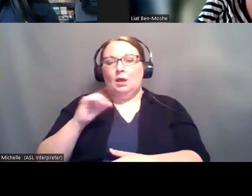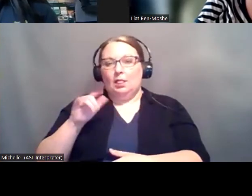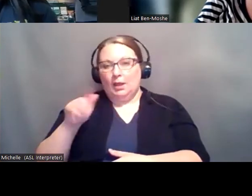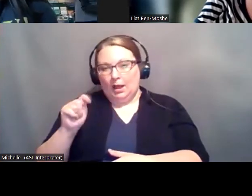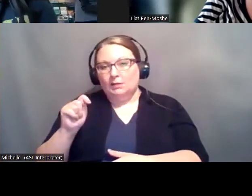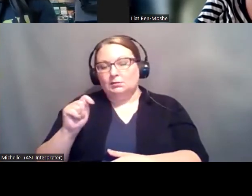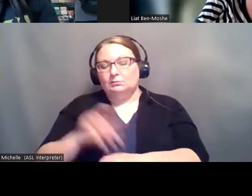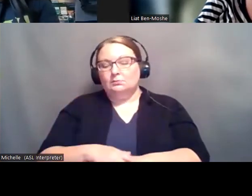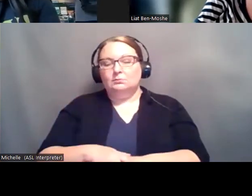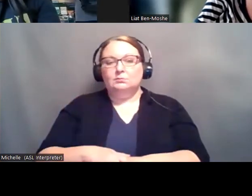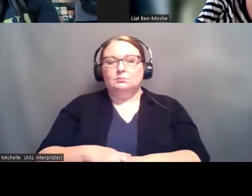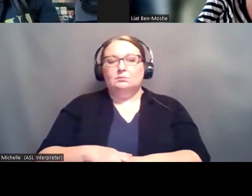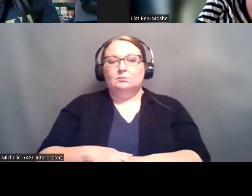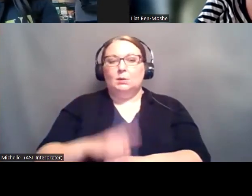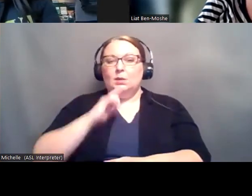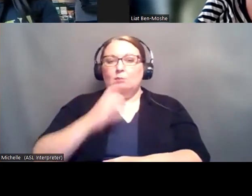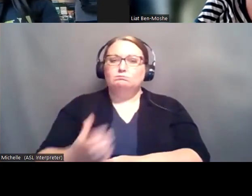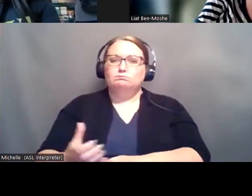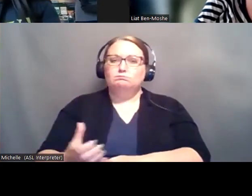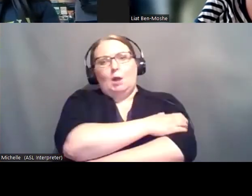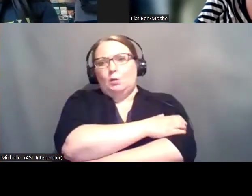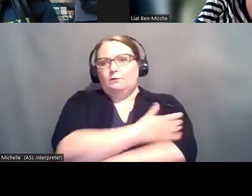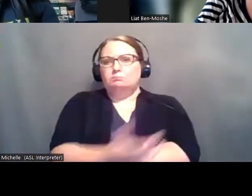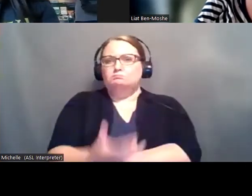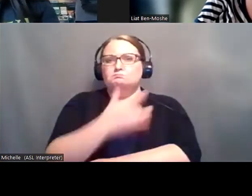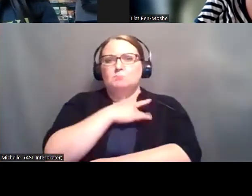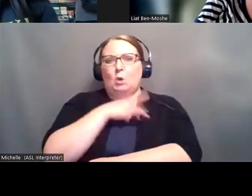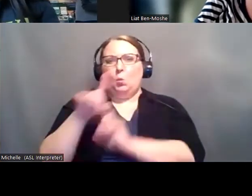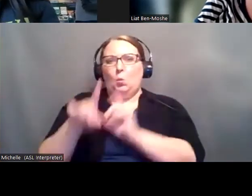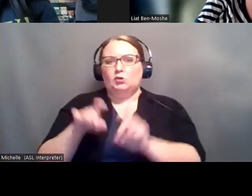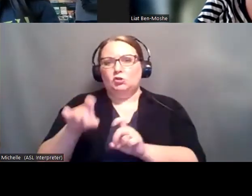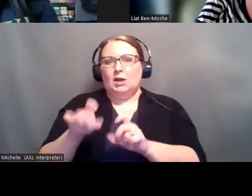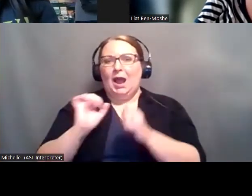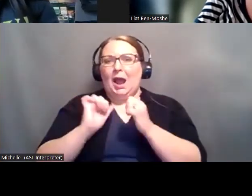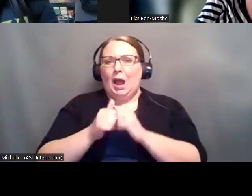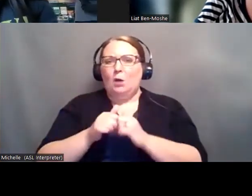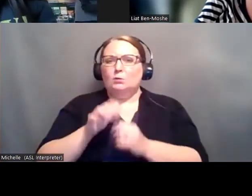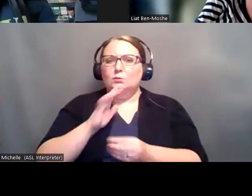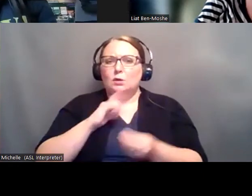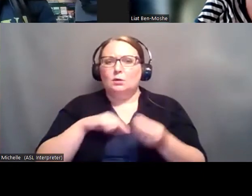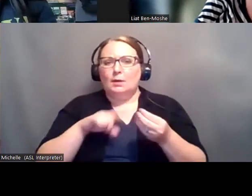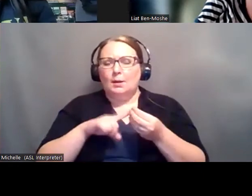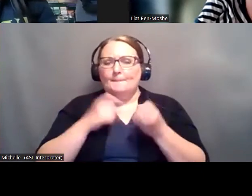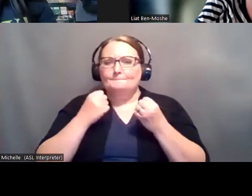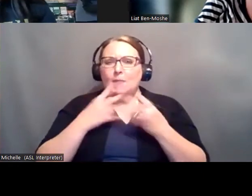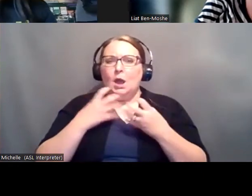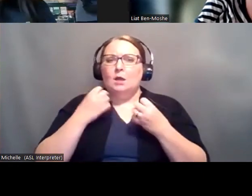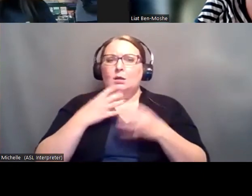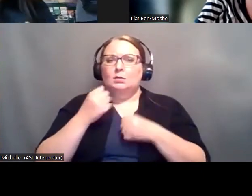So it's a really powerful question. And how do you talk about, you know, years and years of experience,